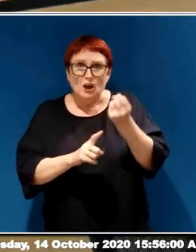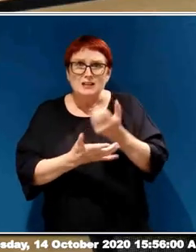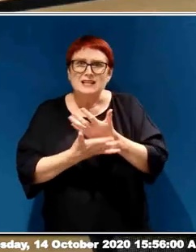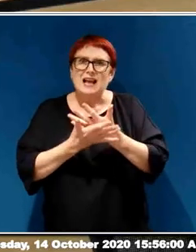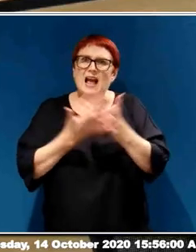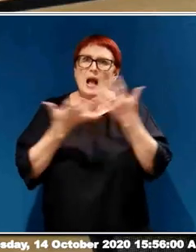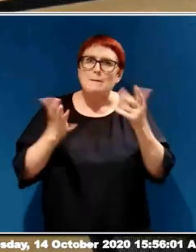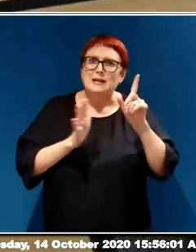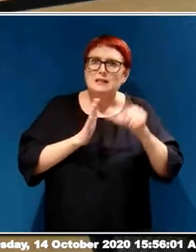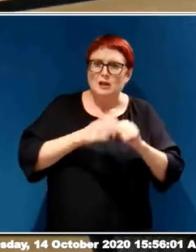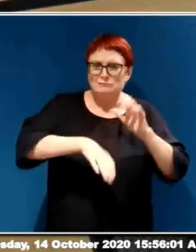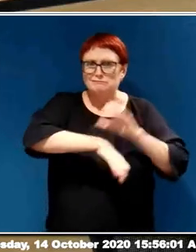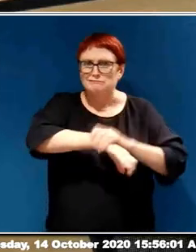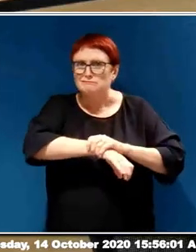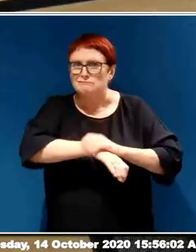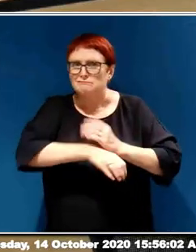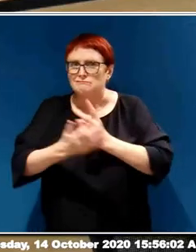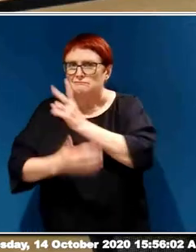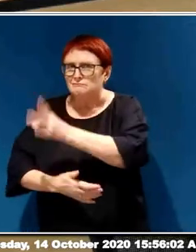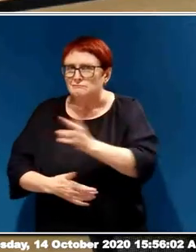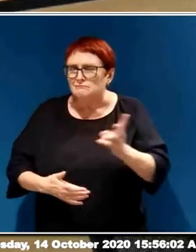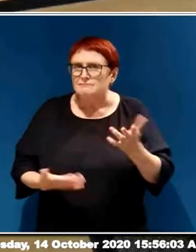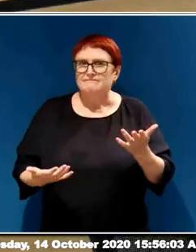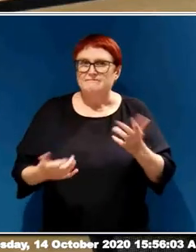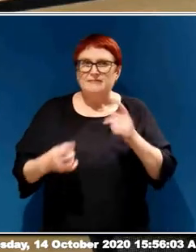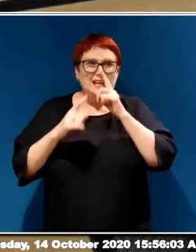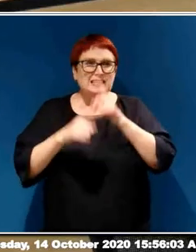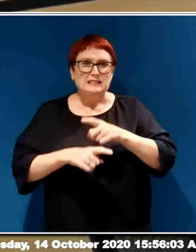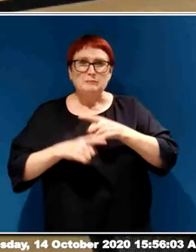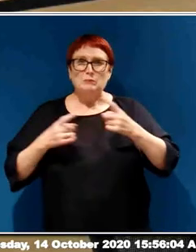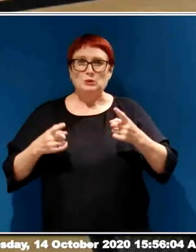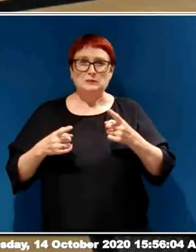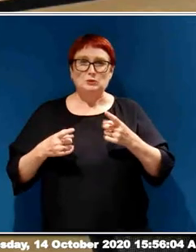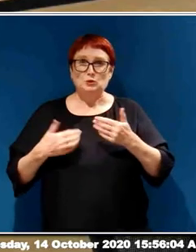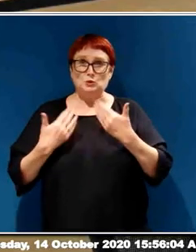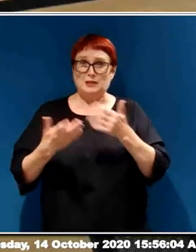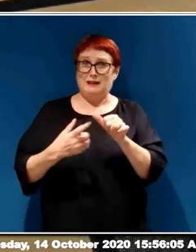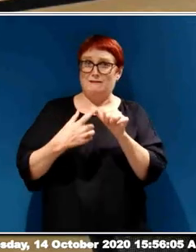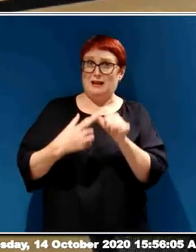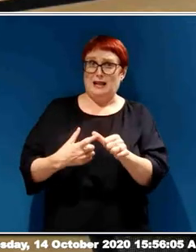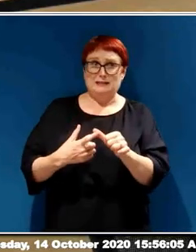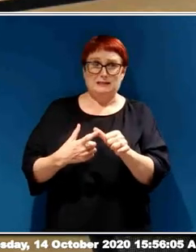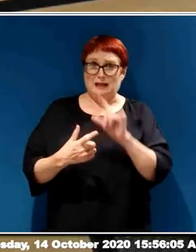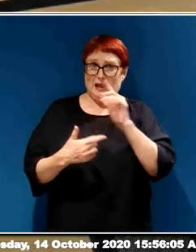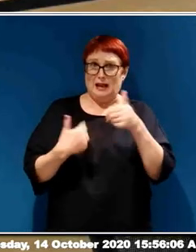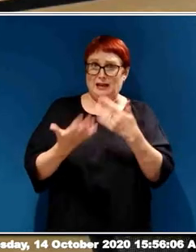It is impossible to say with accuracy how often students with disability are